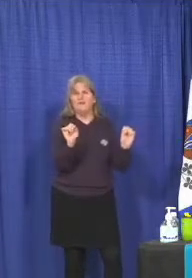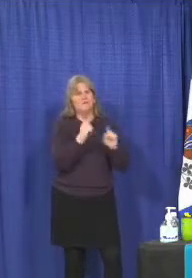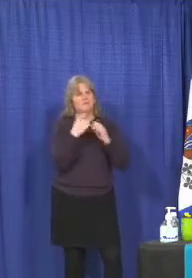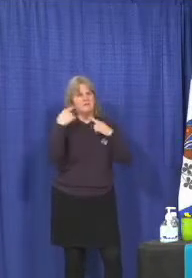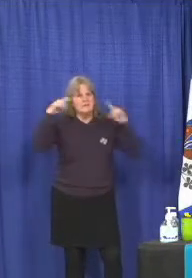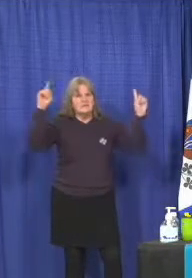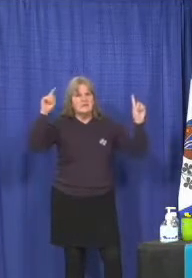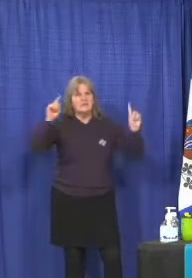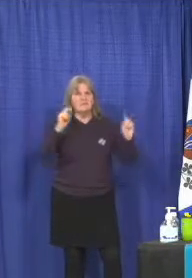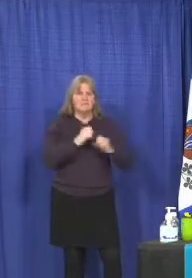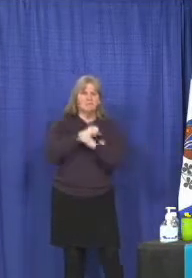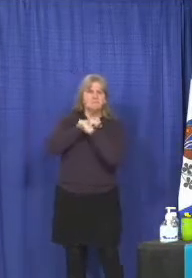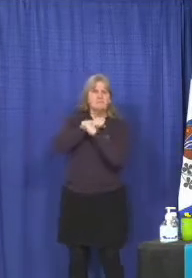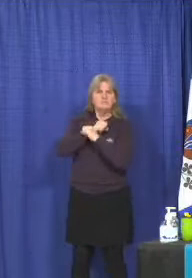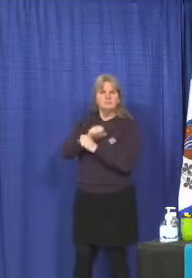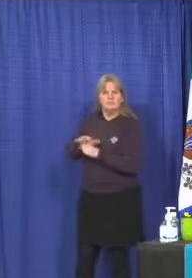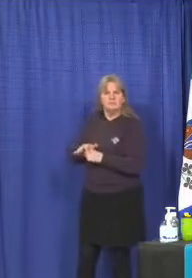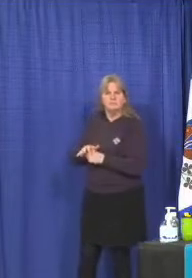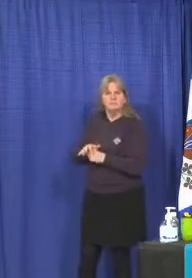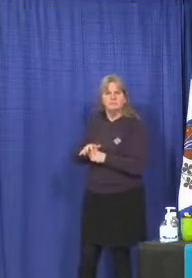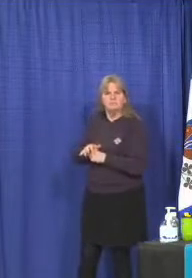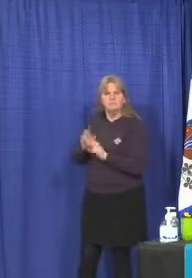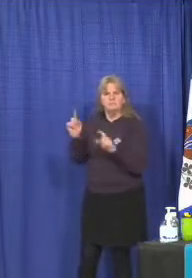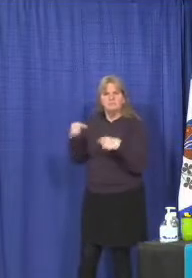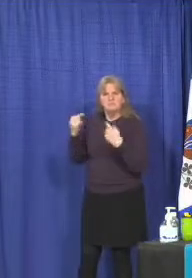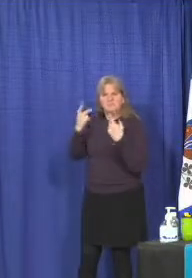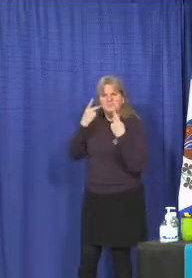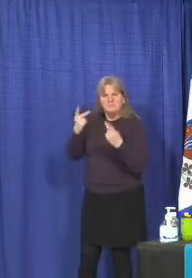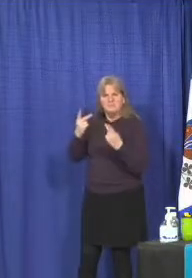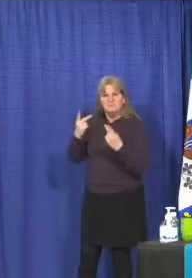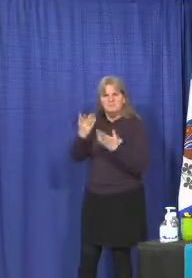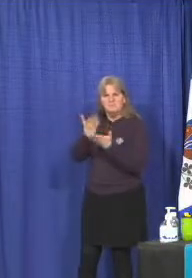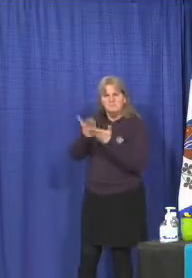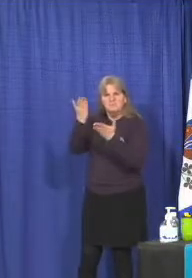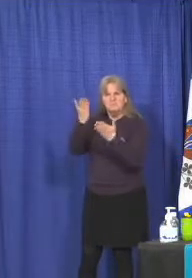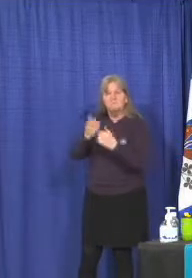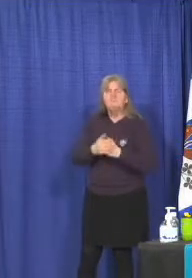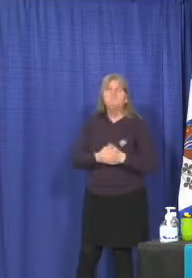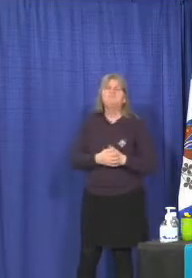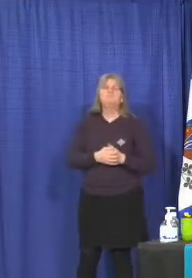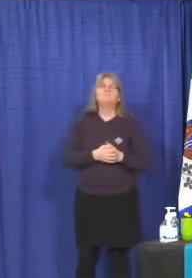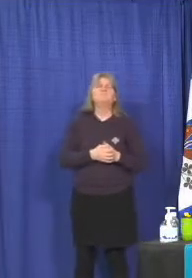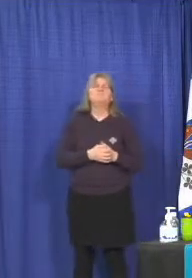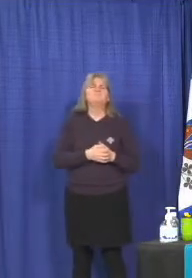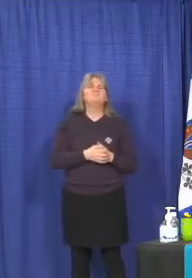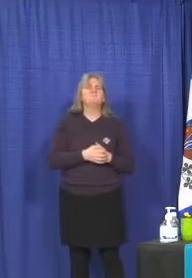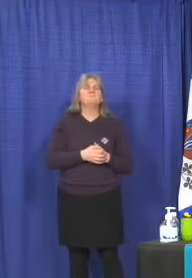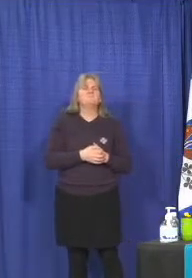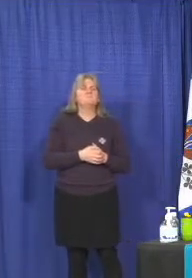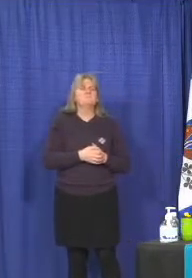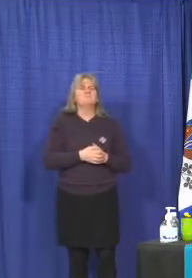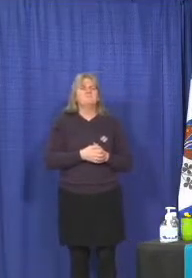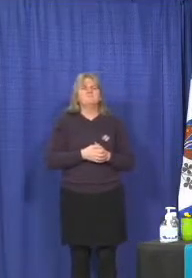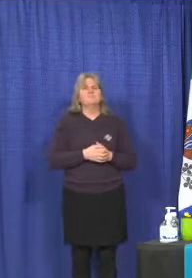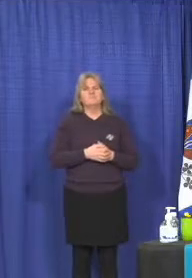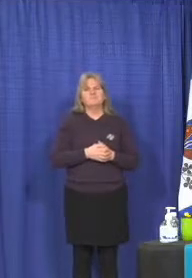effective.